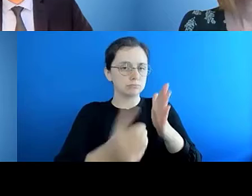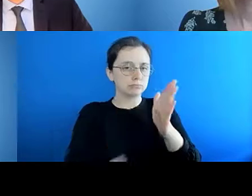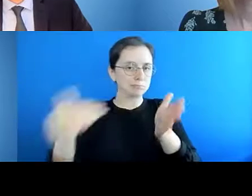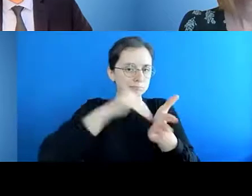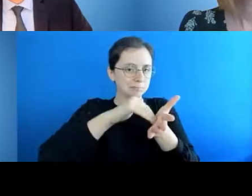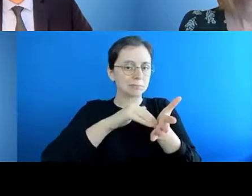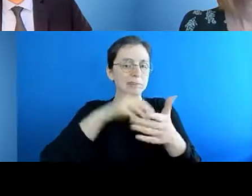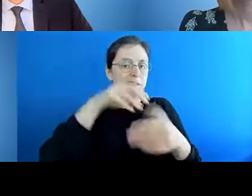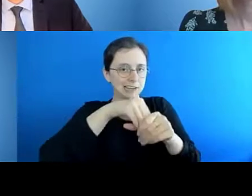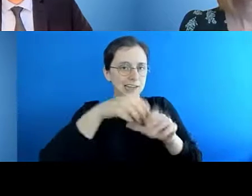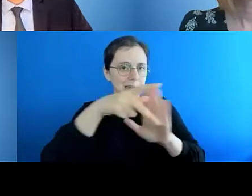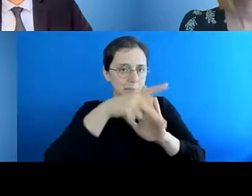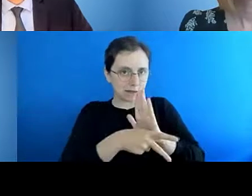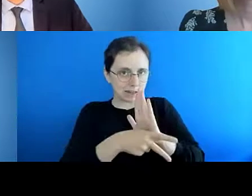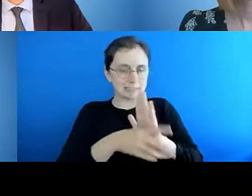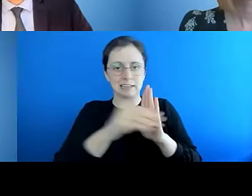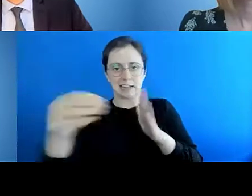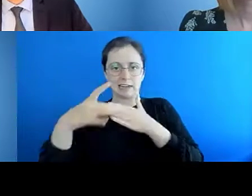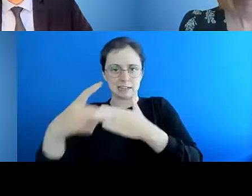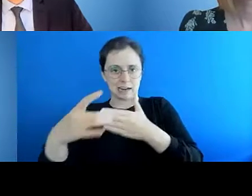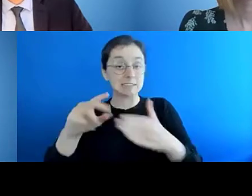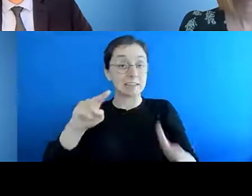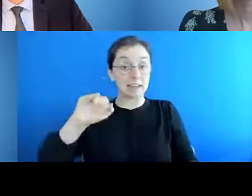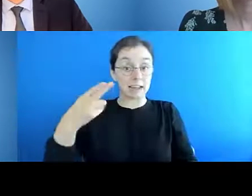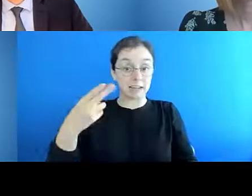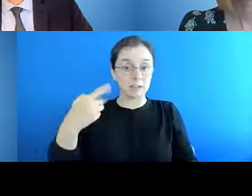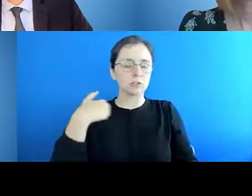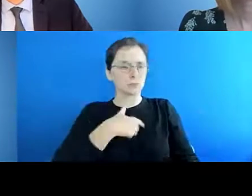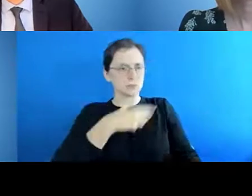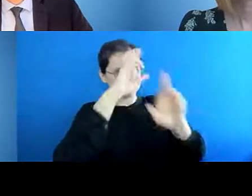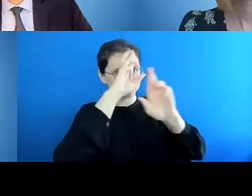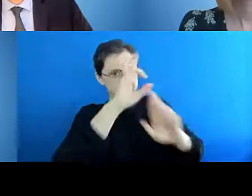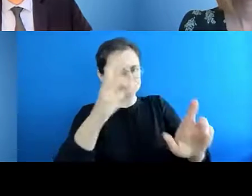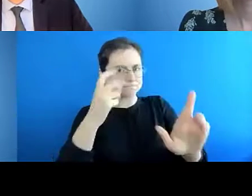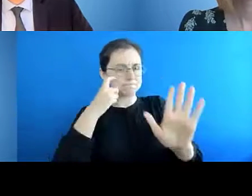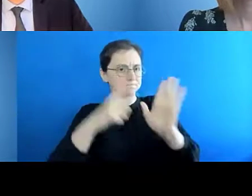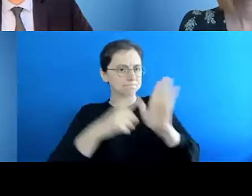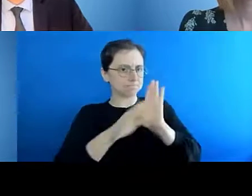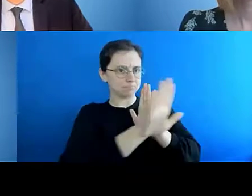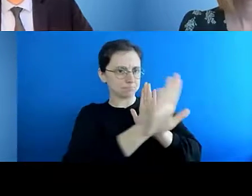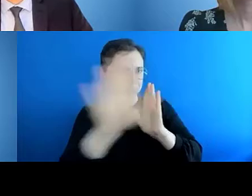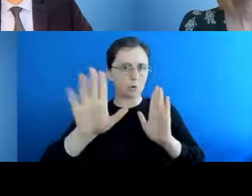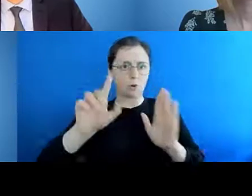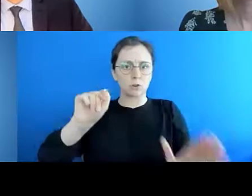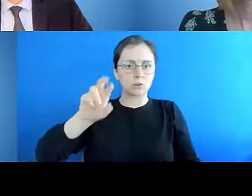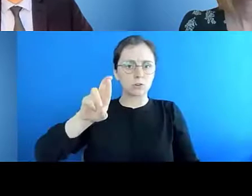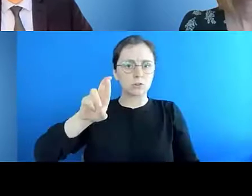and say that NIH respects and recognizes tribal sovereignty and American Indian and Alaska Native --